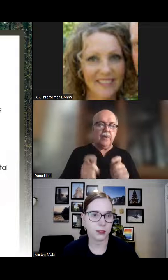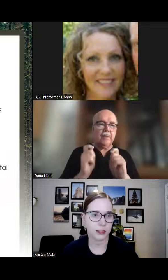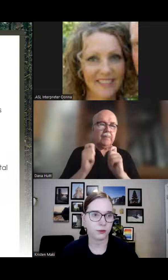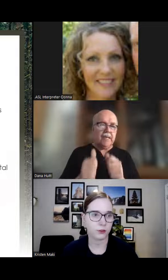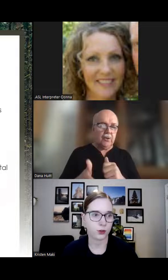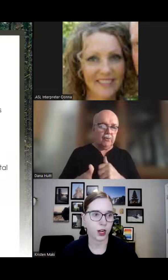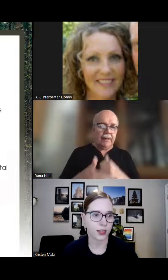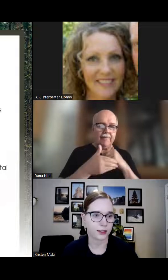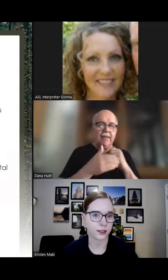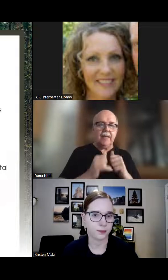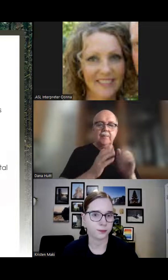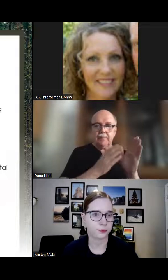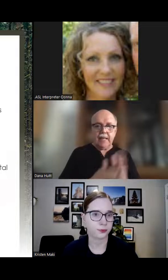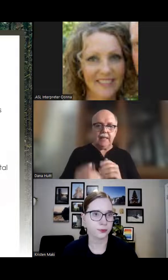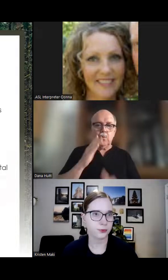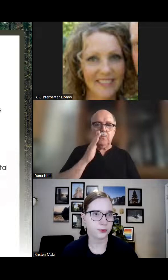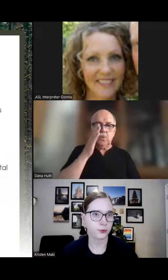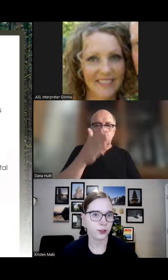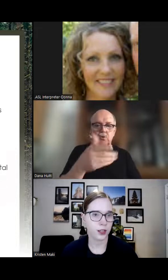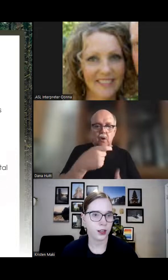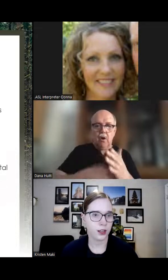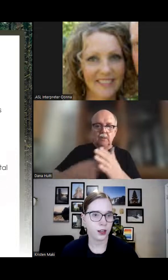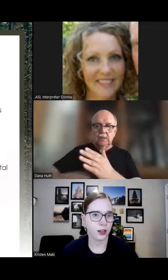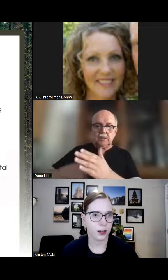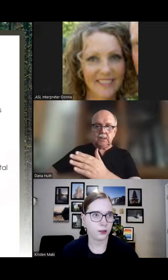adult to care for someone, and